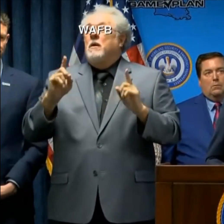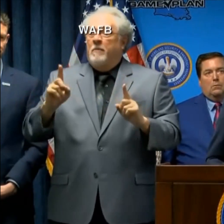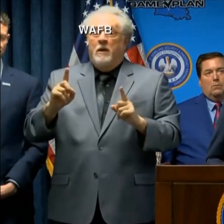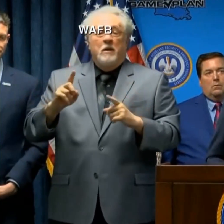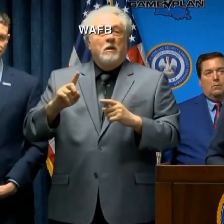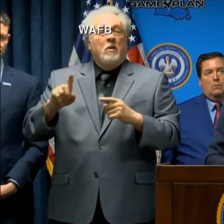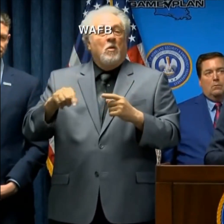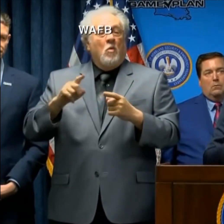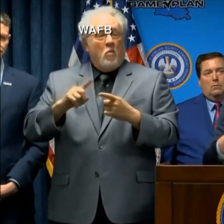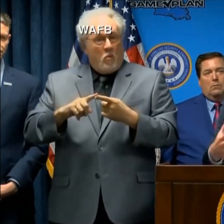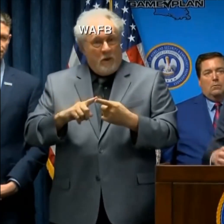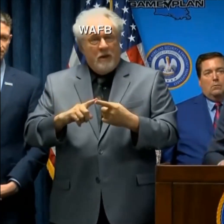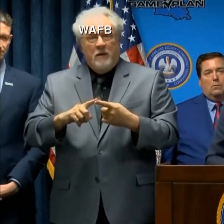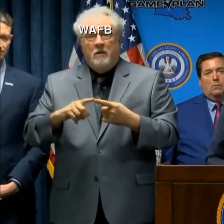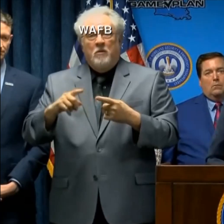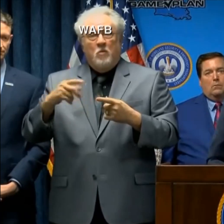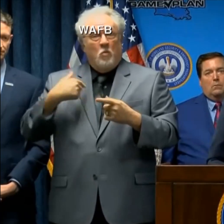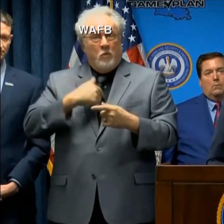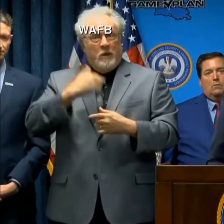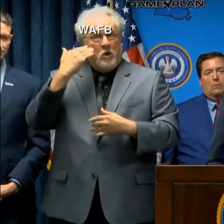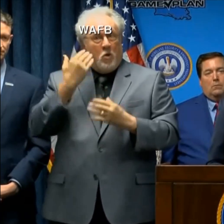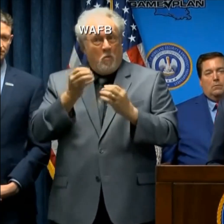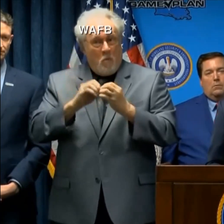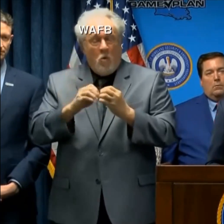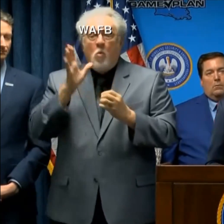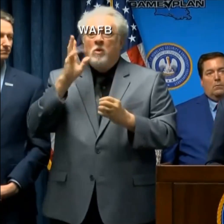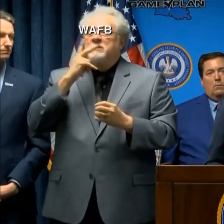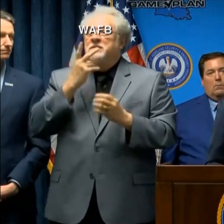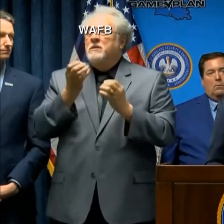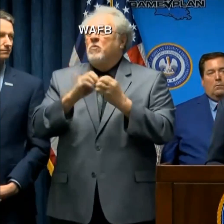changes you're going to see announcements made and I would hope that